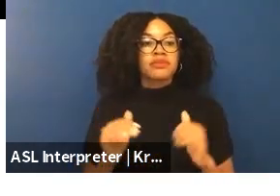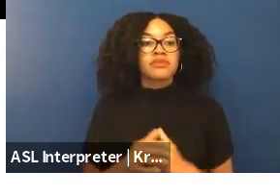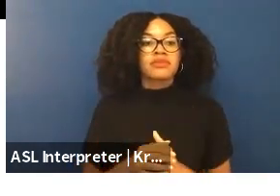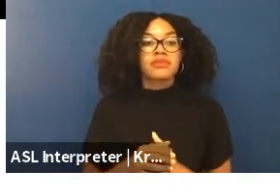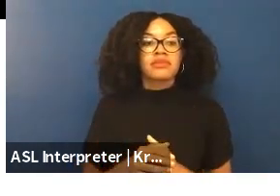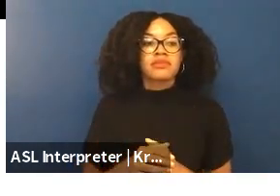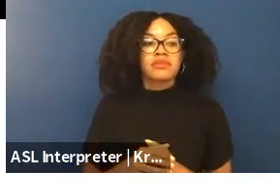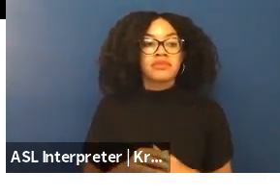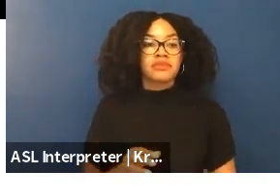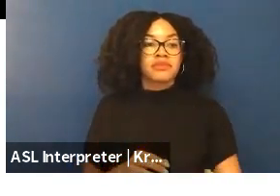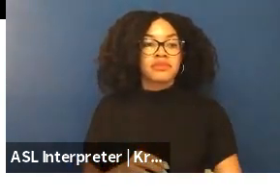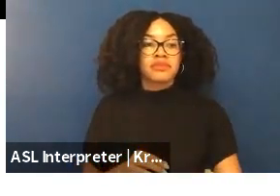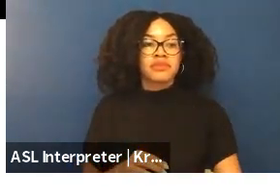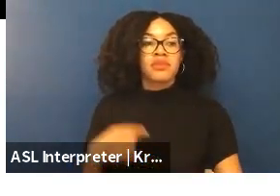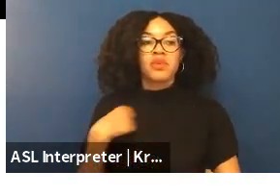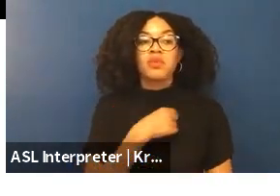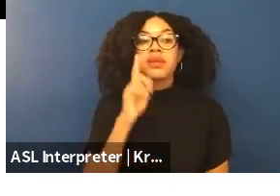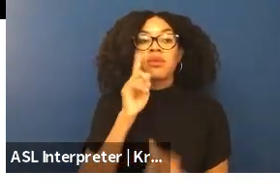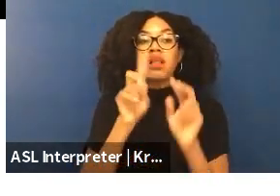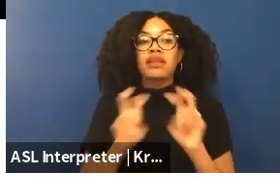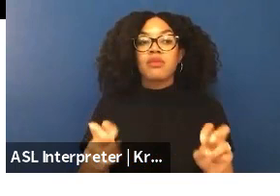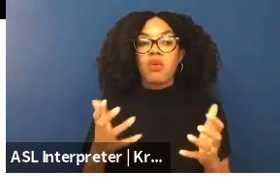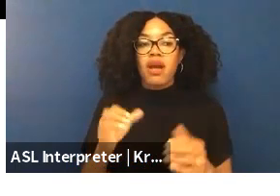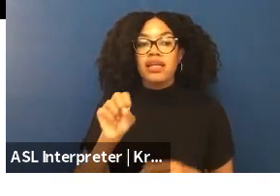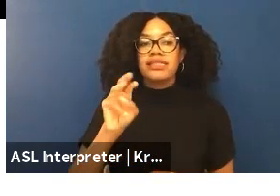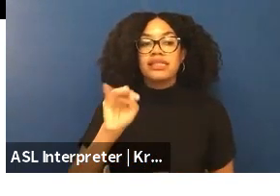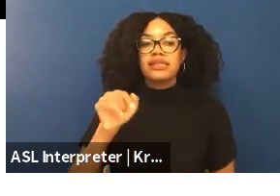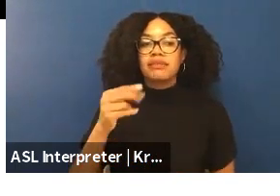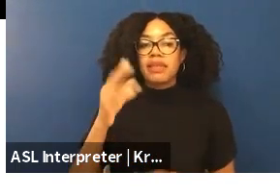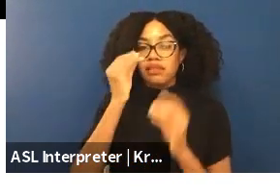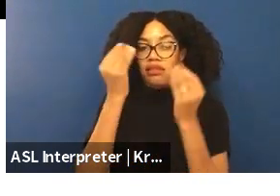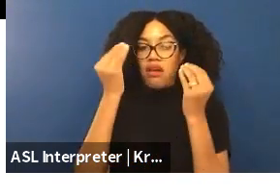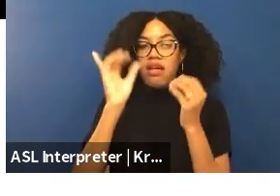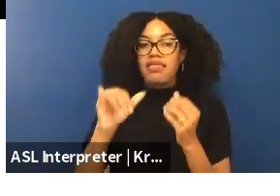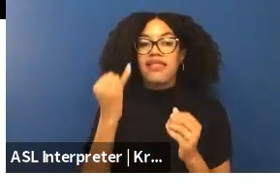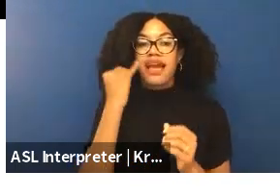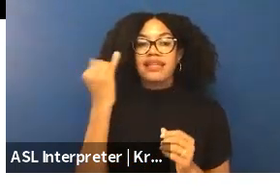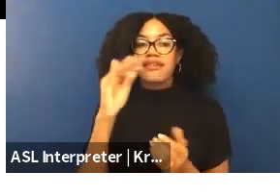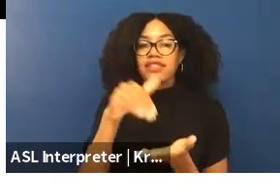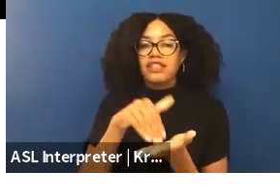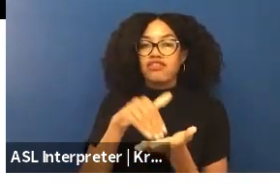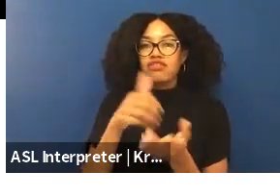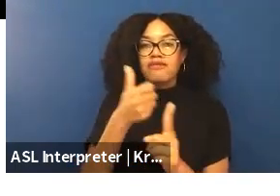We'll also explore Marshall's observations that "higher education is in need of approaching leadership from a more inclusive, diverse,